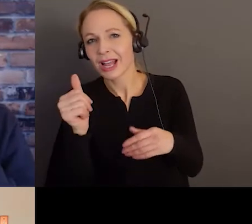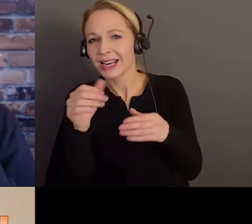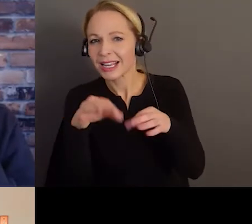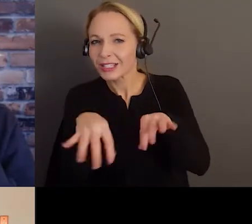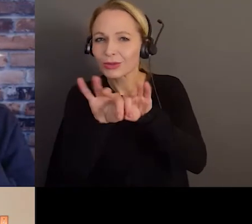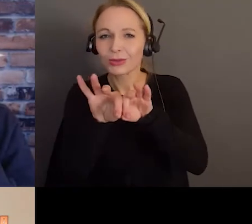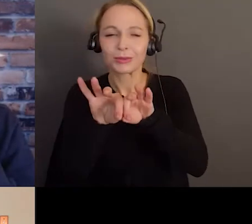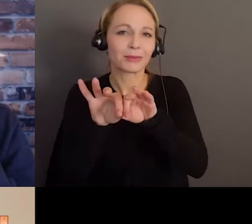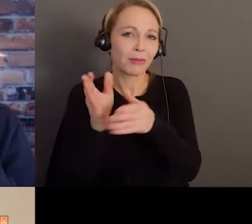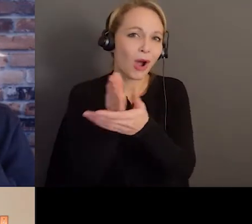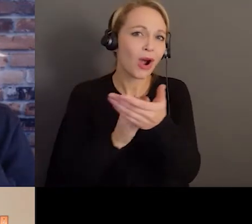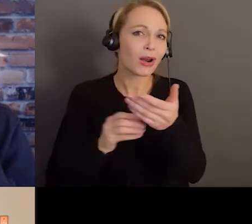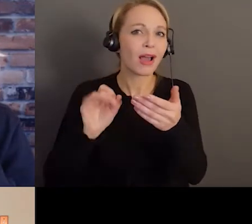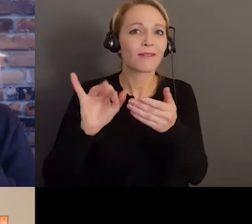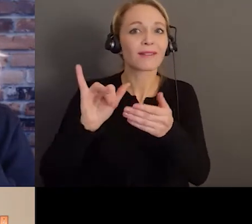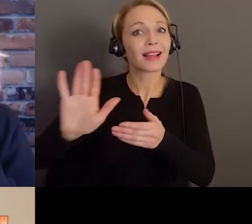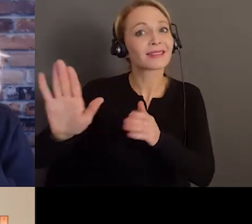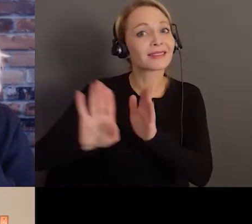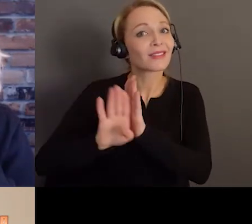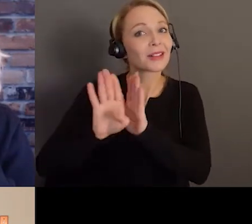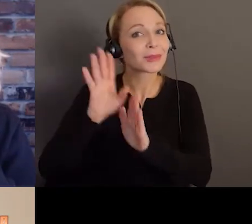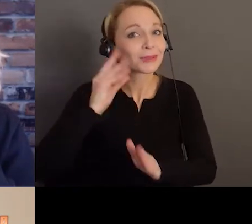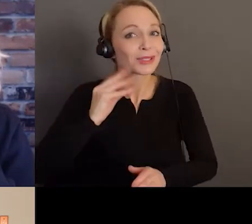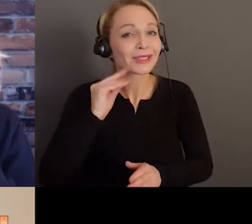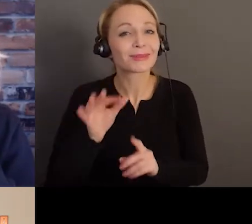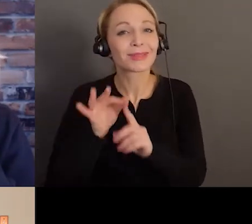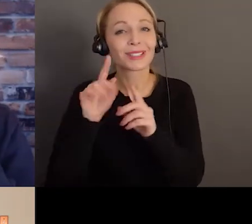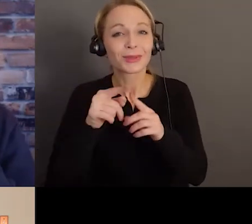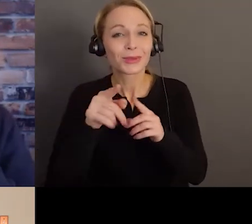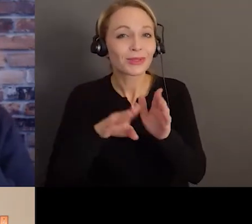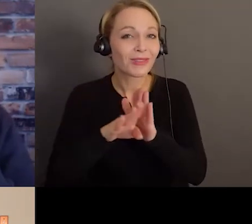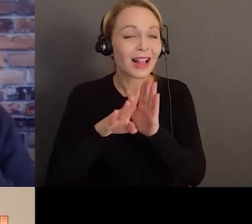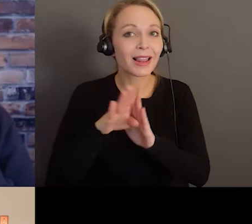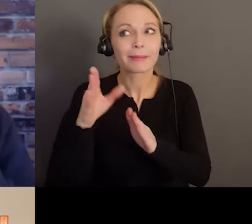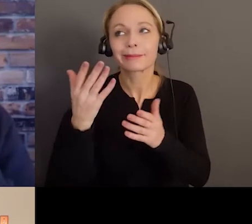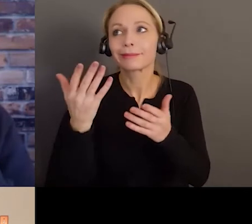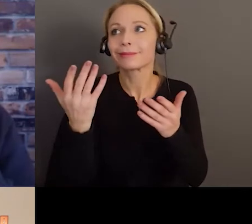EXPERIENCE ESPECIALLY WHEN YOU ARE DEVELOPING FOR A SPECIFIC PORTAL.